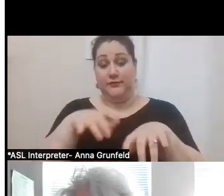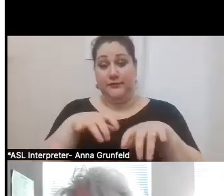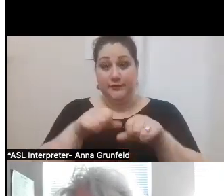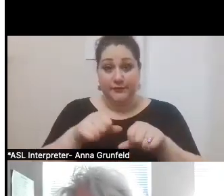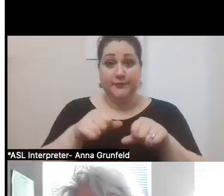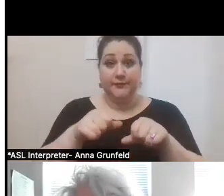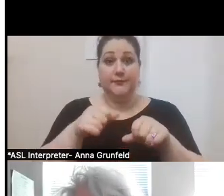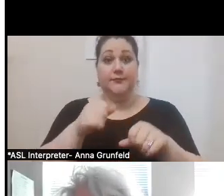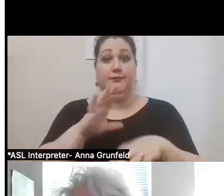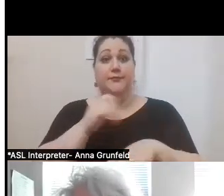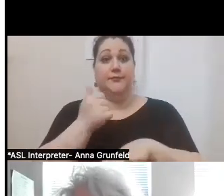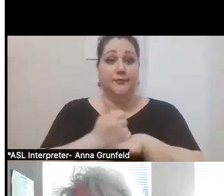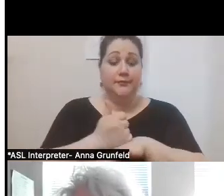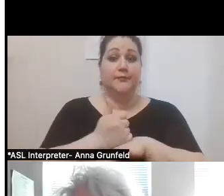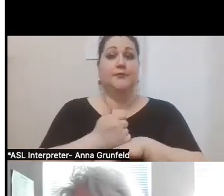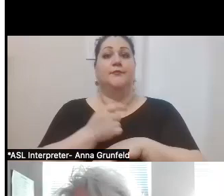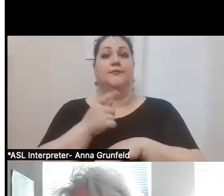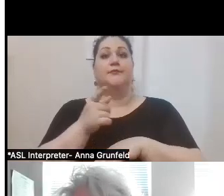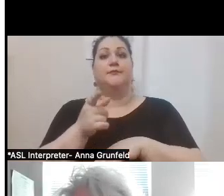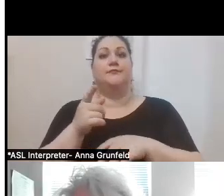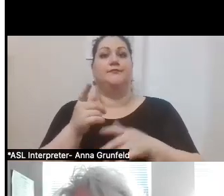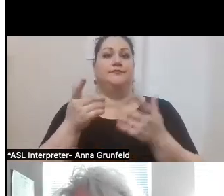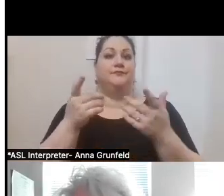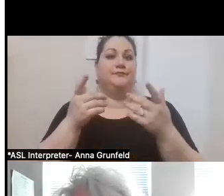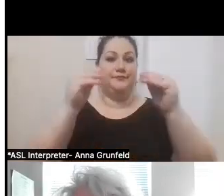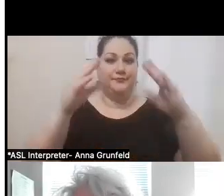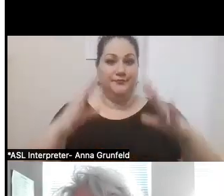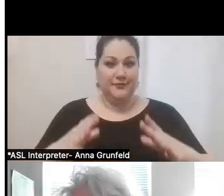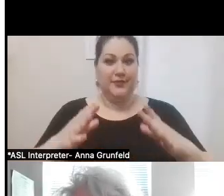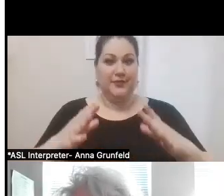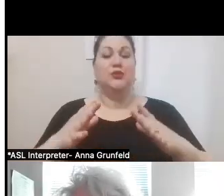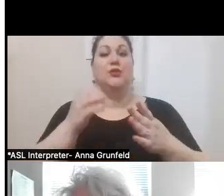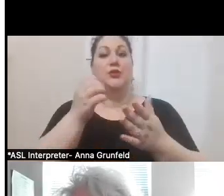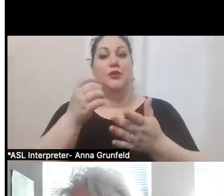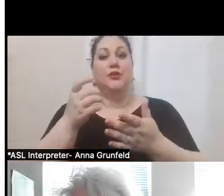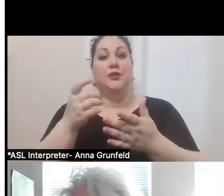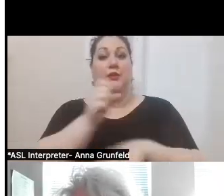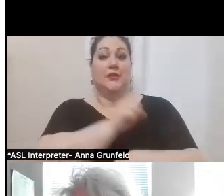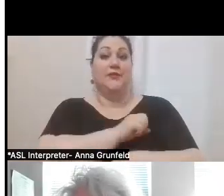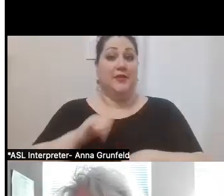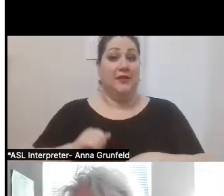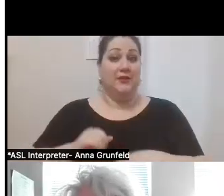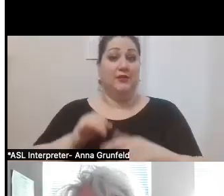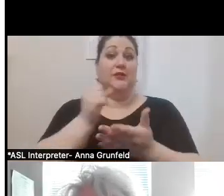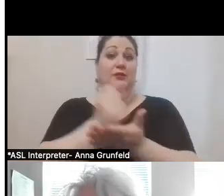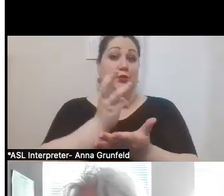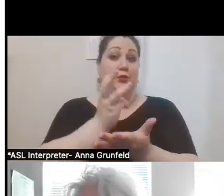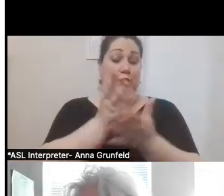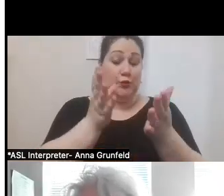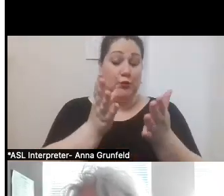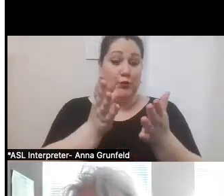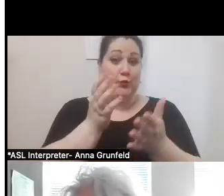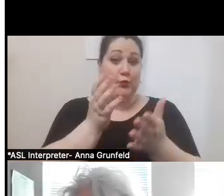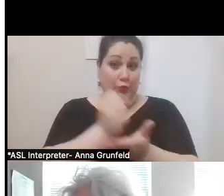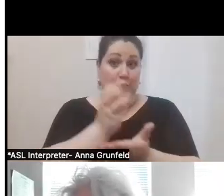professor Factor-Inwentash Faculty of Social Work, University of Toronto. He has worked in the fields of autism,